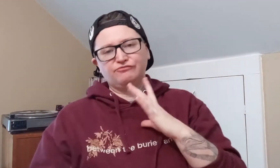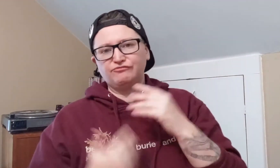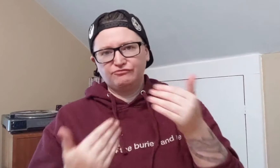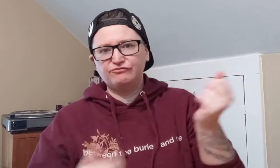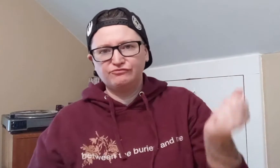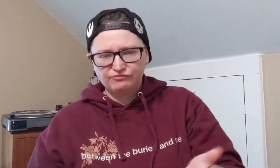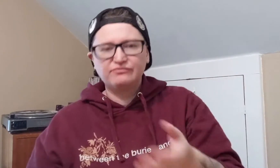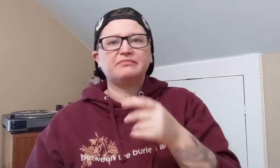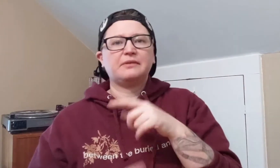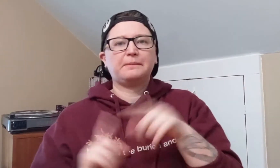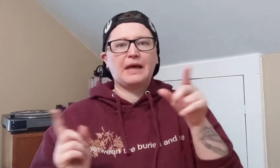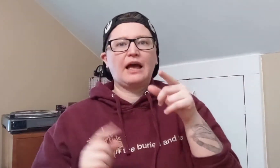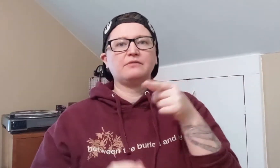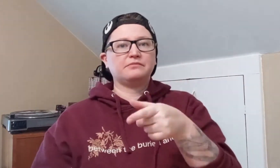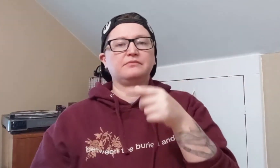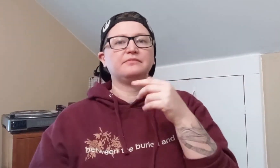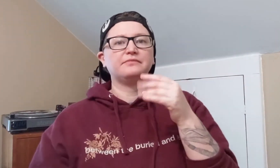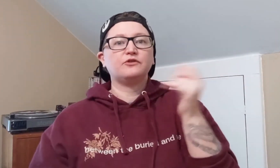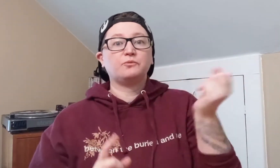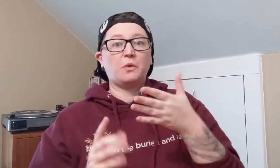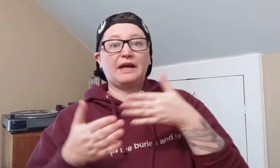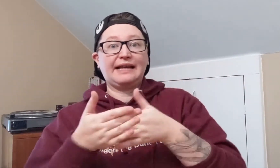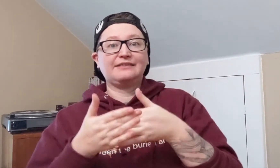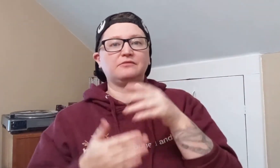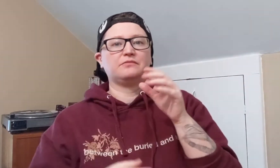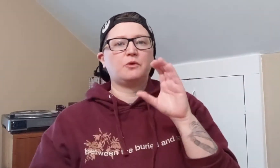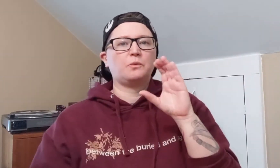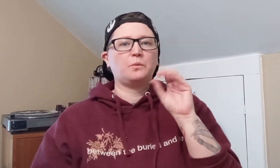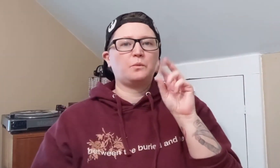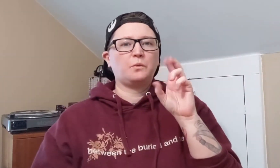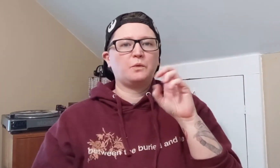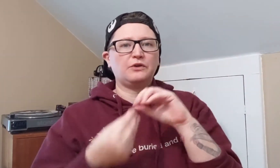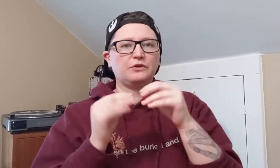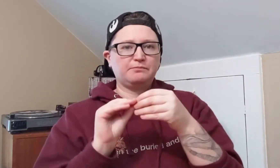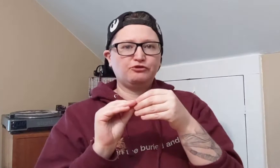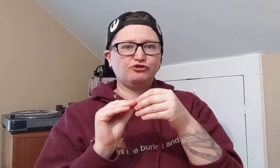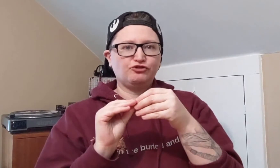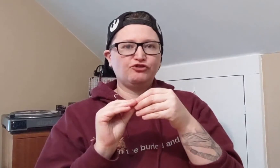very dangerous or risky than your roll but in this one you're rolling against a core number